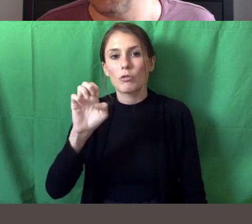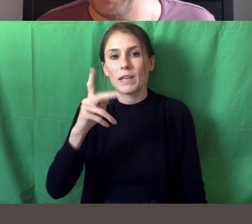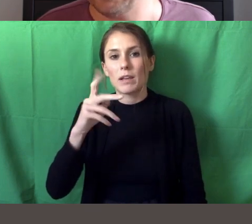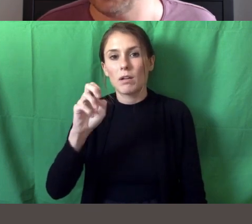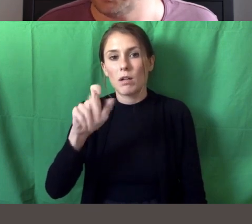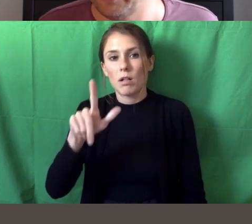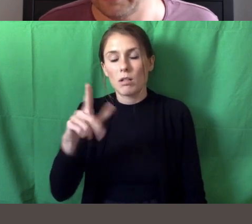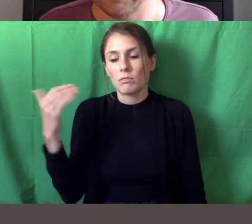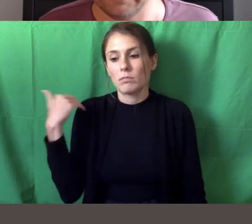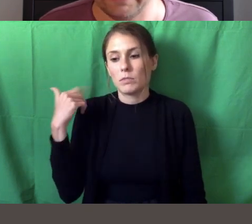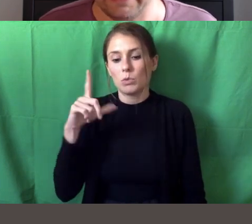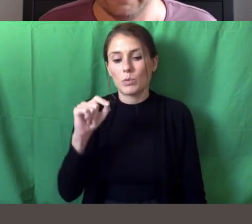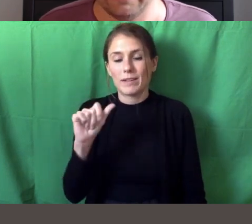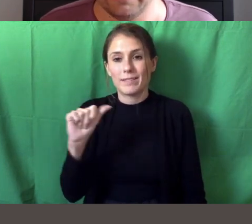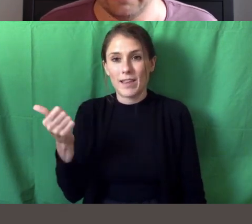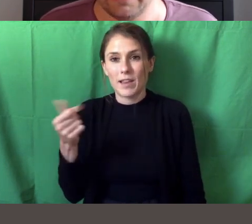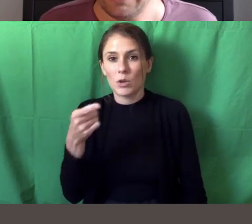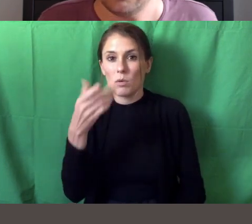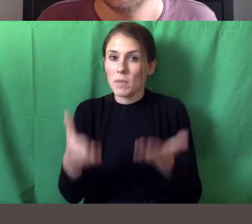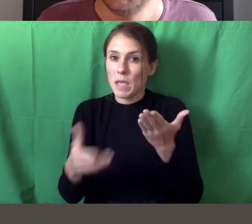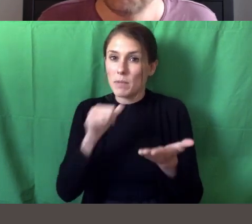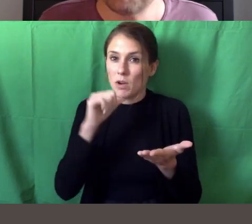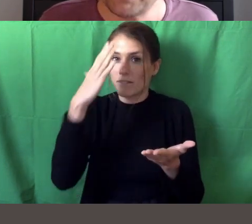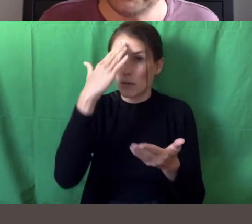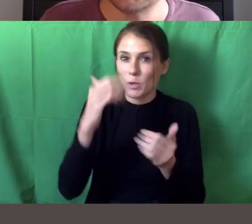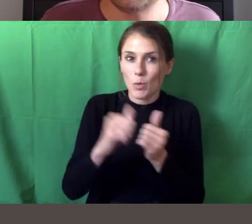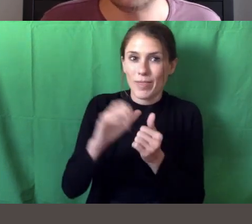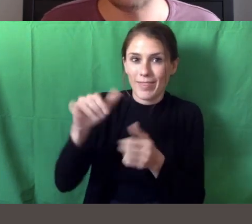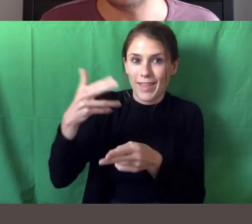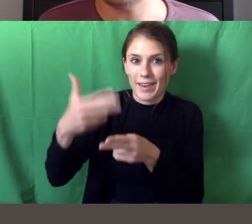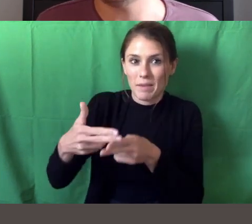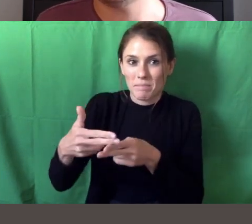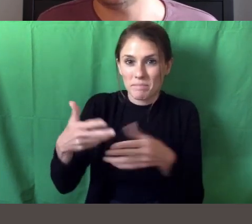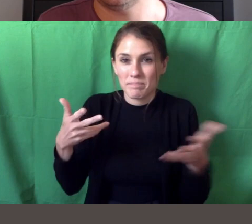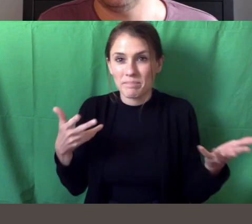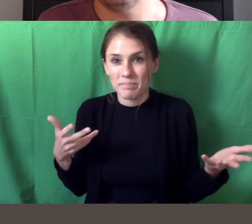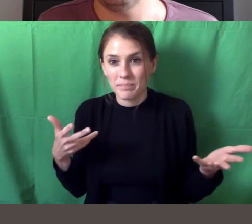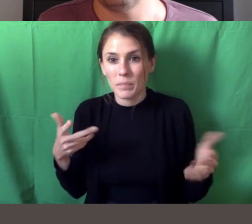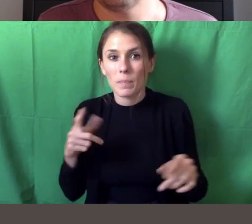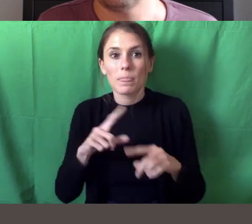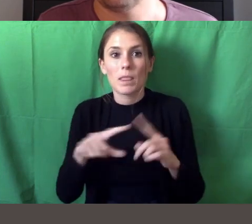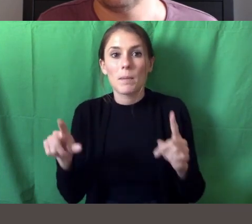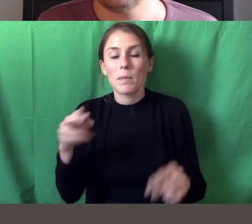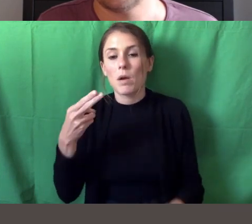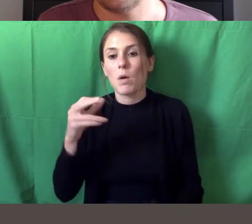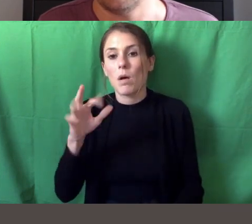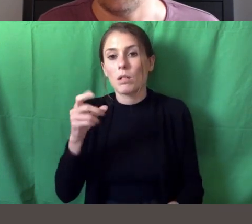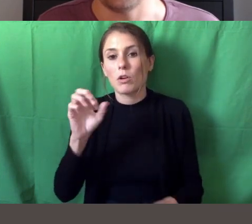was created by Holger Krekel already back in 2010. You may not be familiar with that